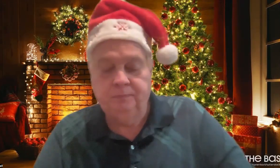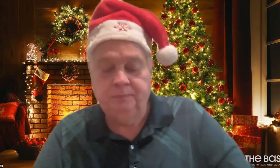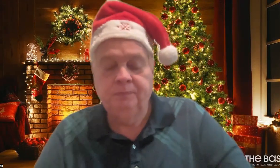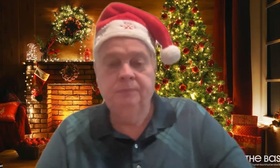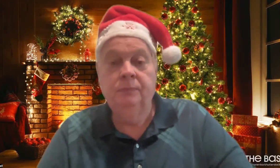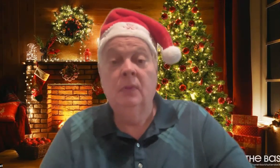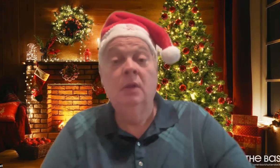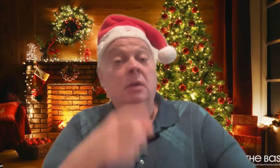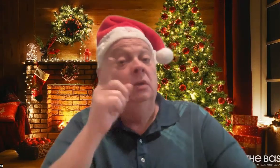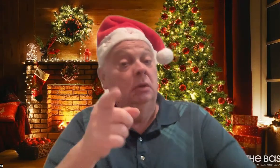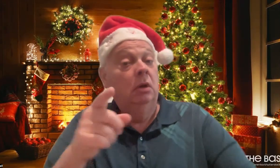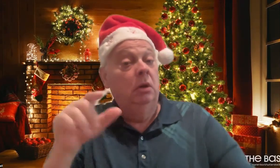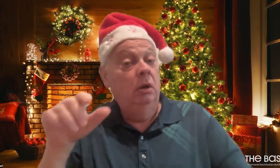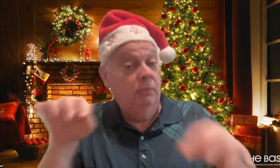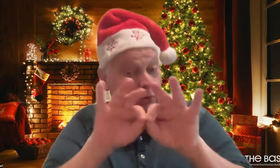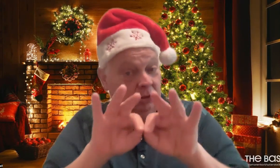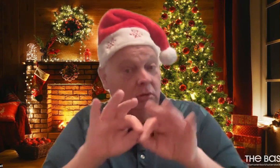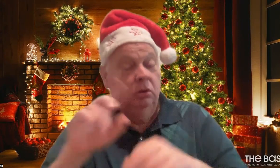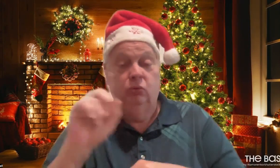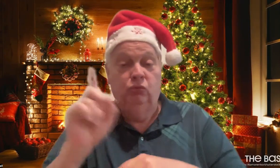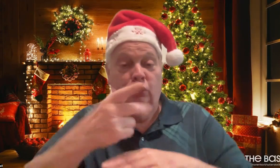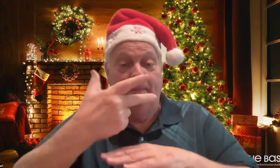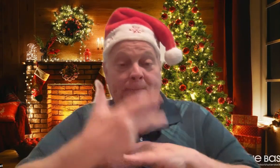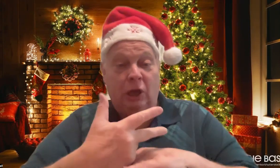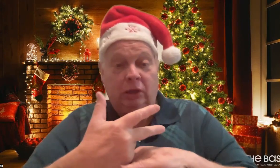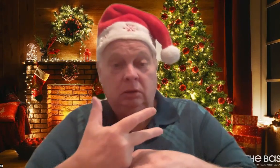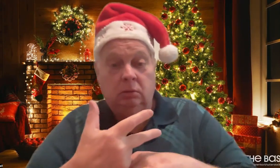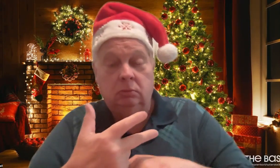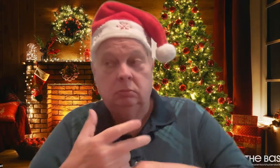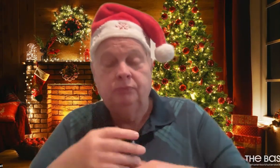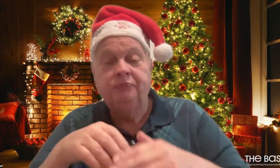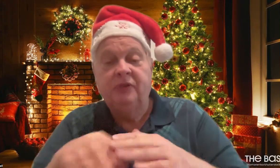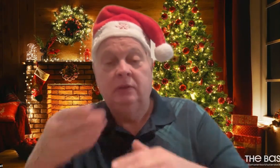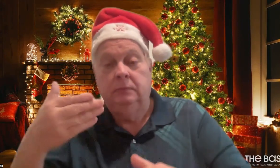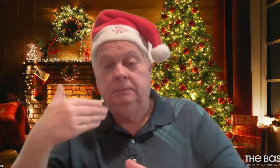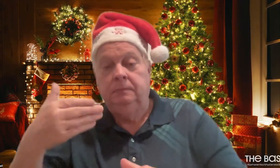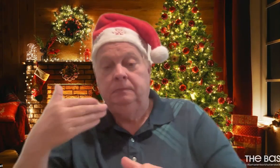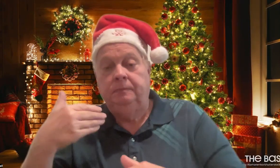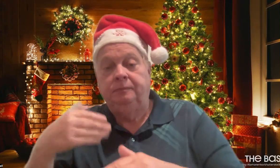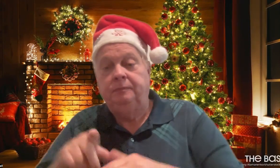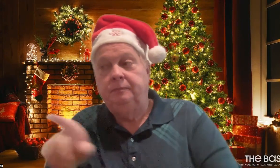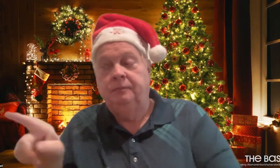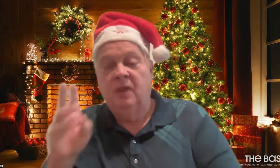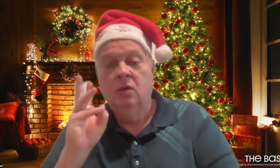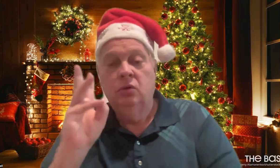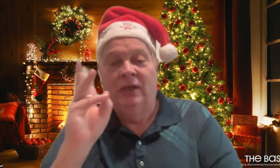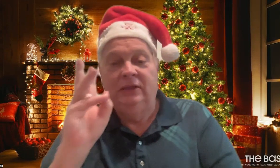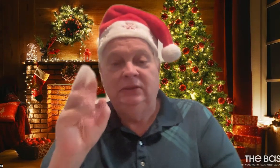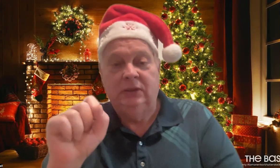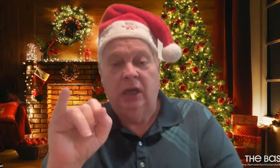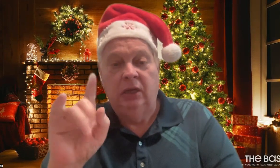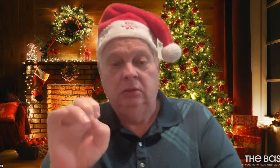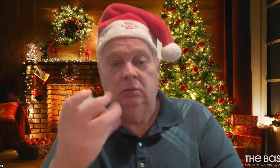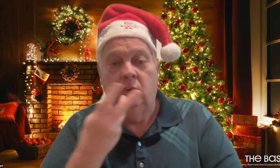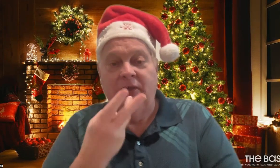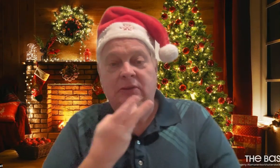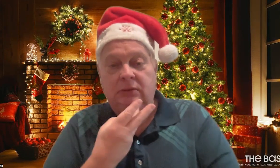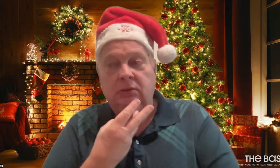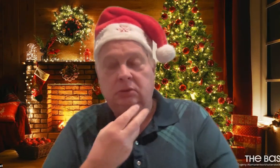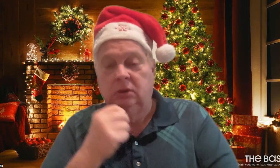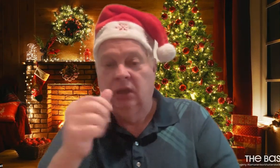It is important that you park on the West side of the building.